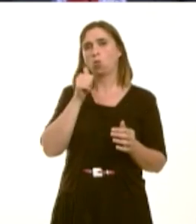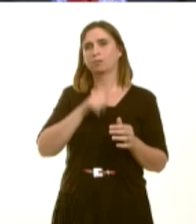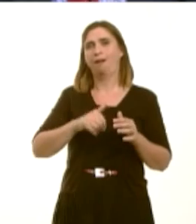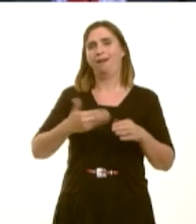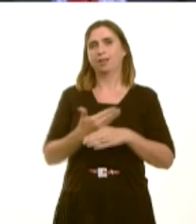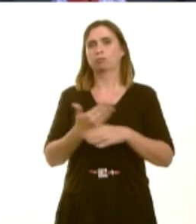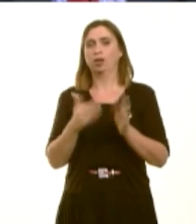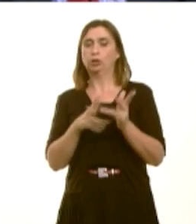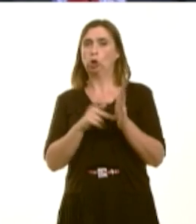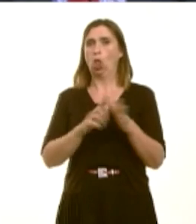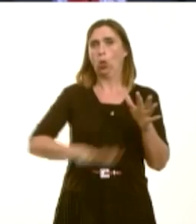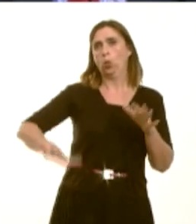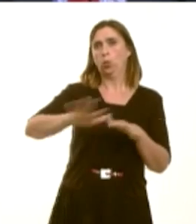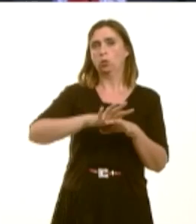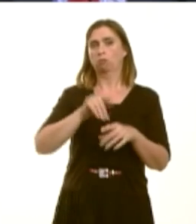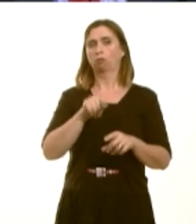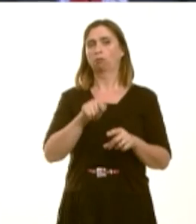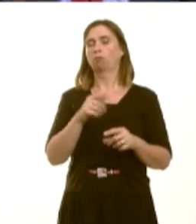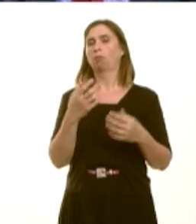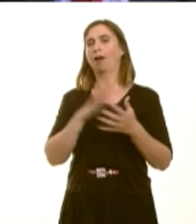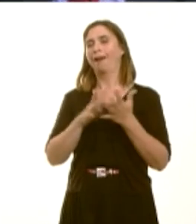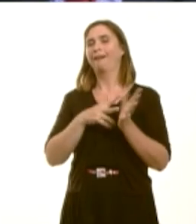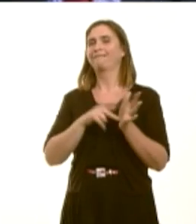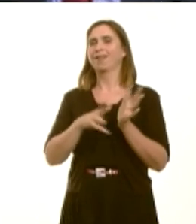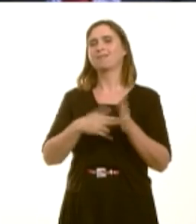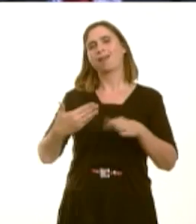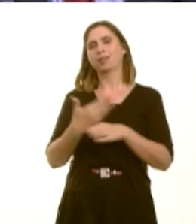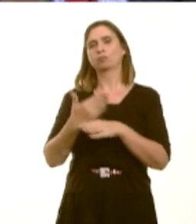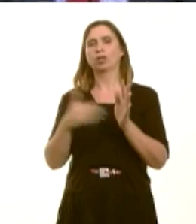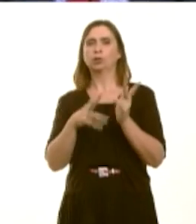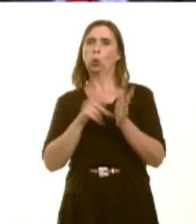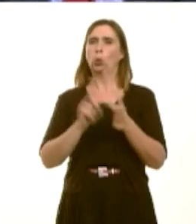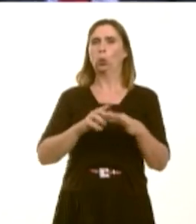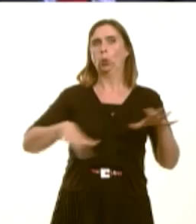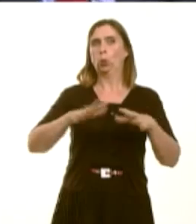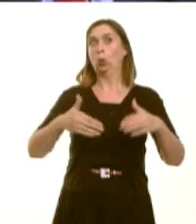Engineering. It shows that the Haven enterprise zone is moving in the right direction in terms